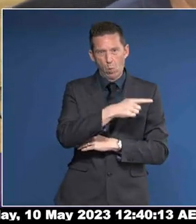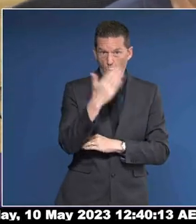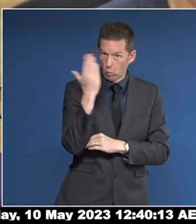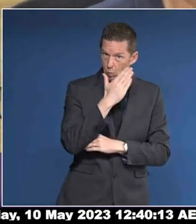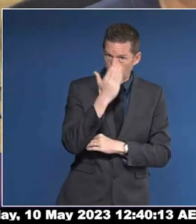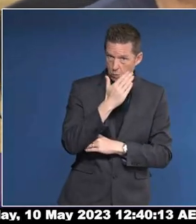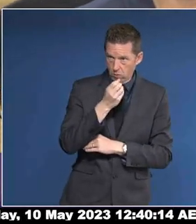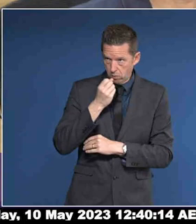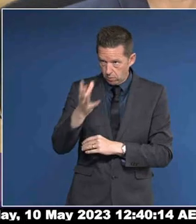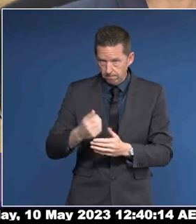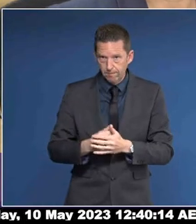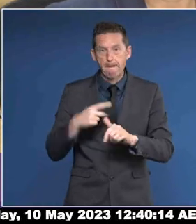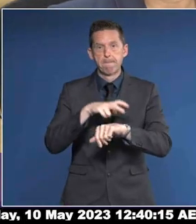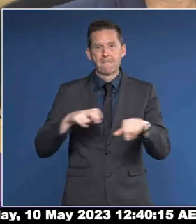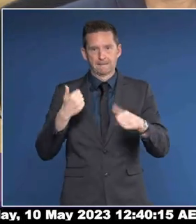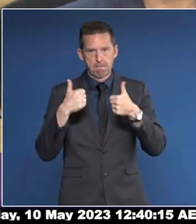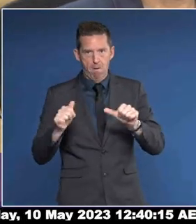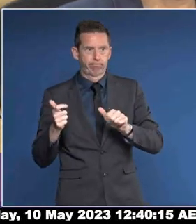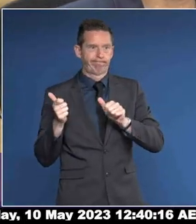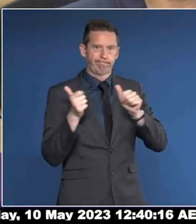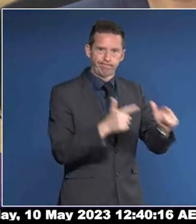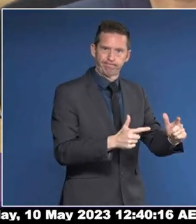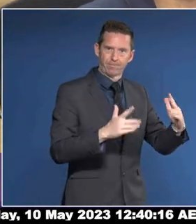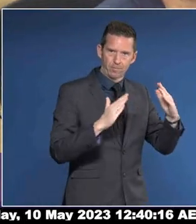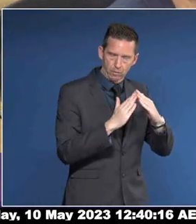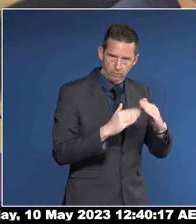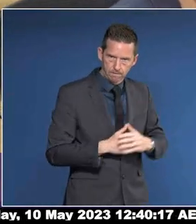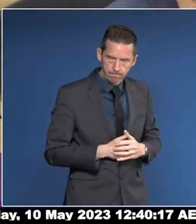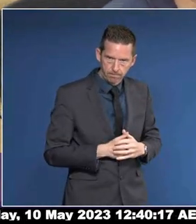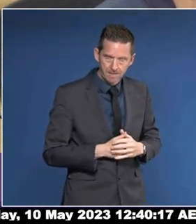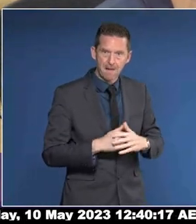The police act on that notification. The police attend the residence.